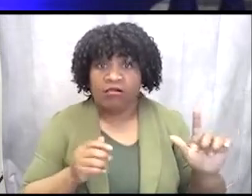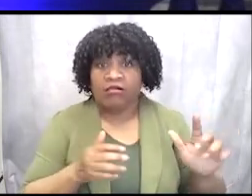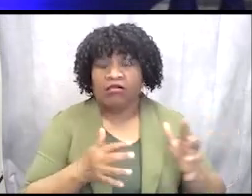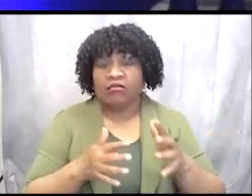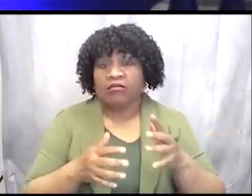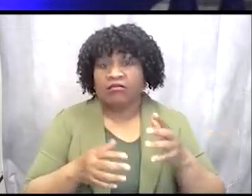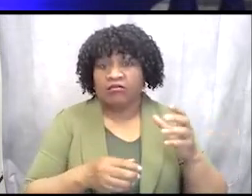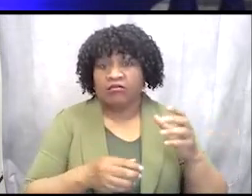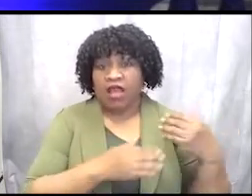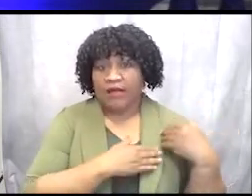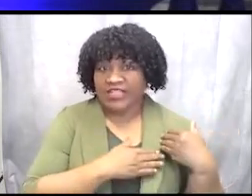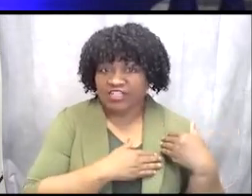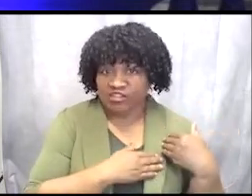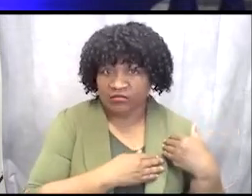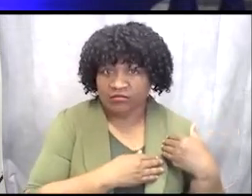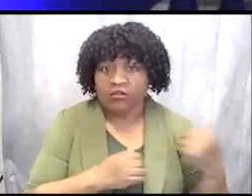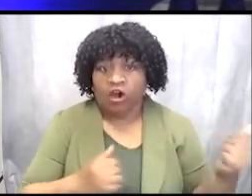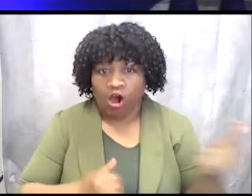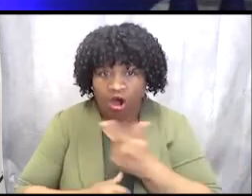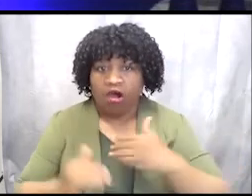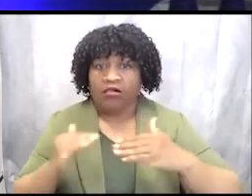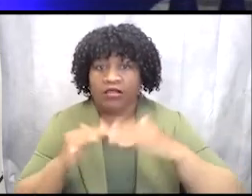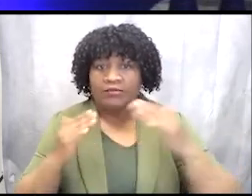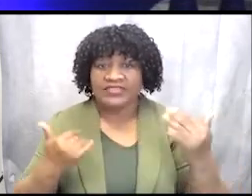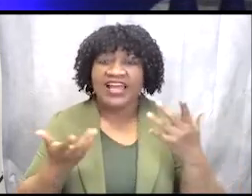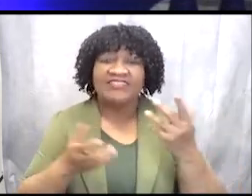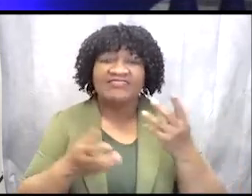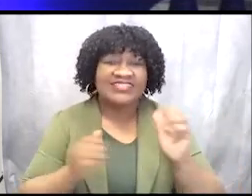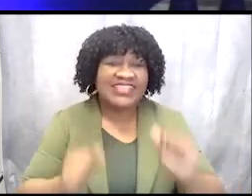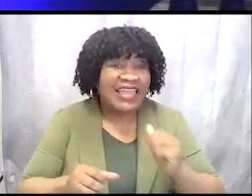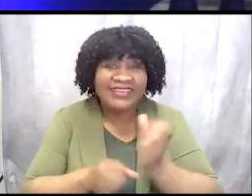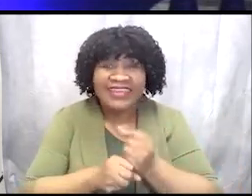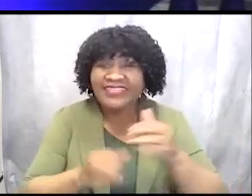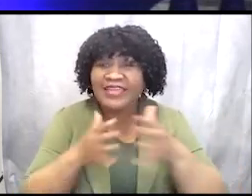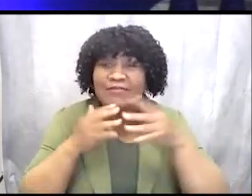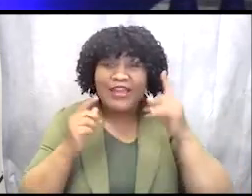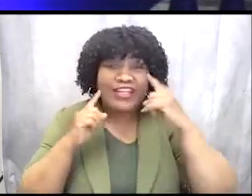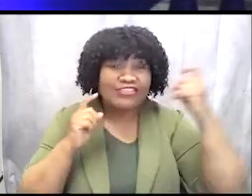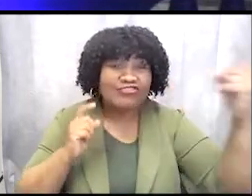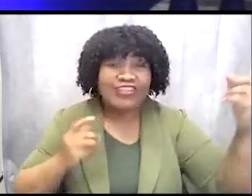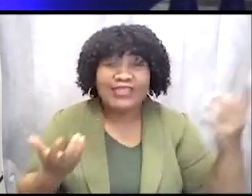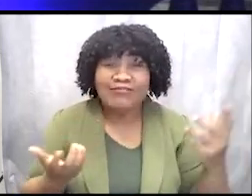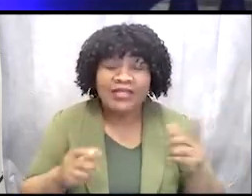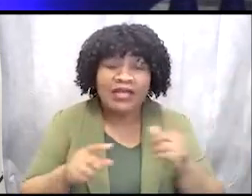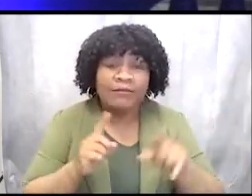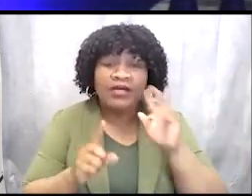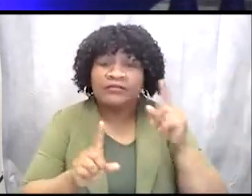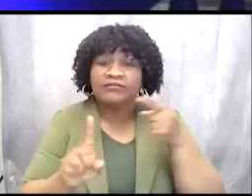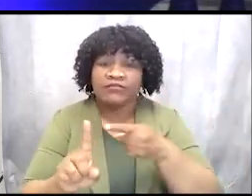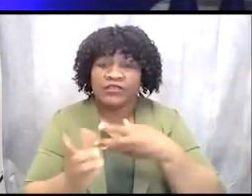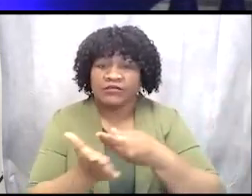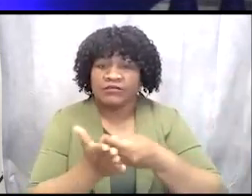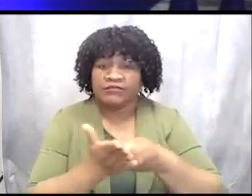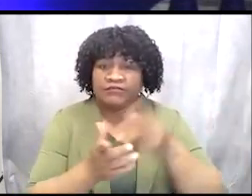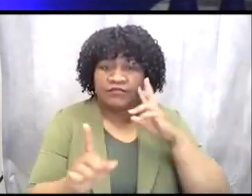that everybody has the opportunity to achieve the American dream. If you look at this from an economic standpoint,